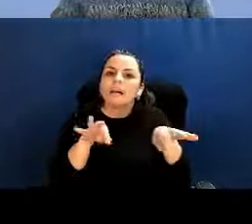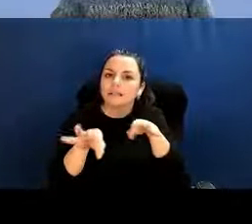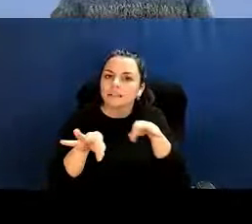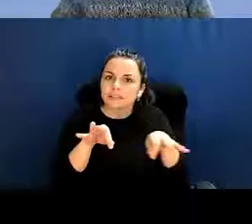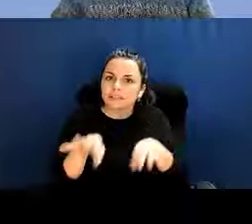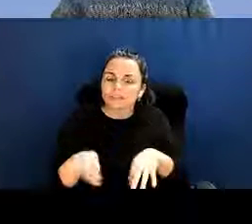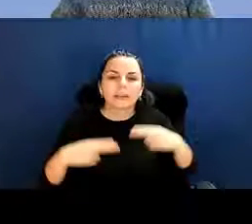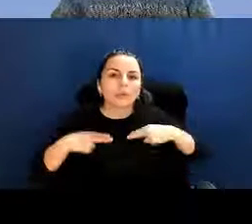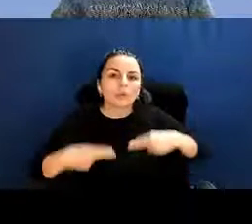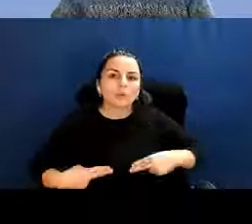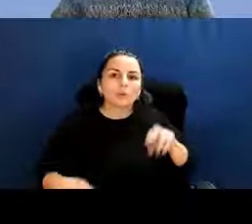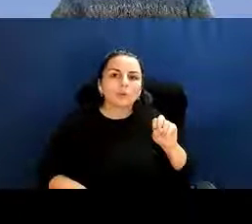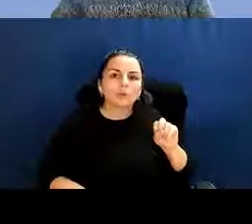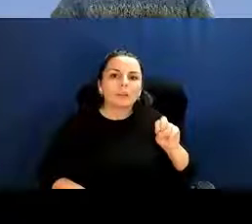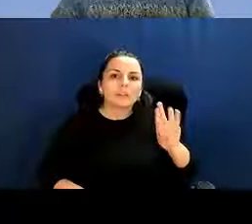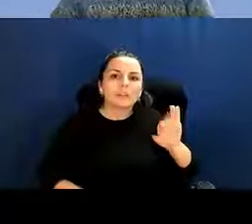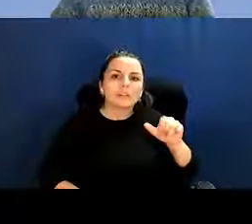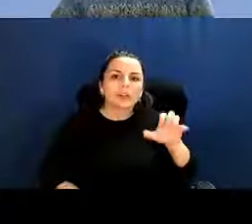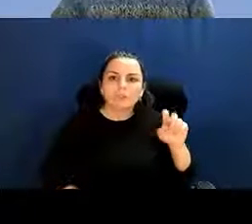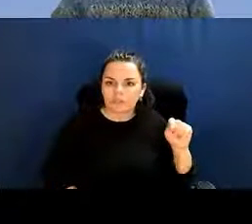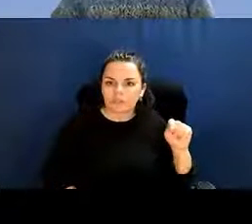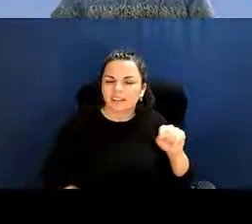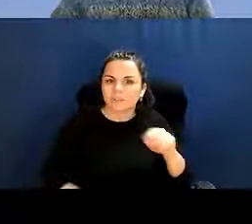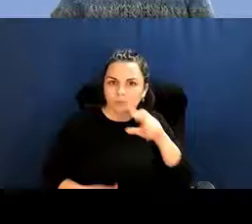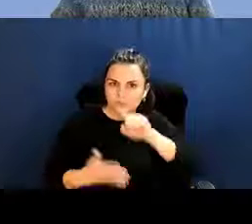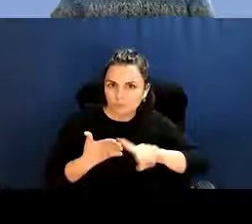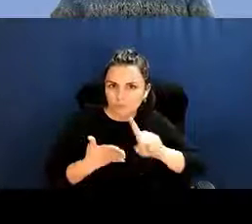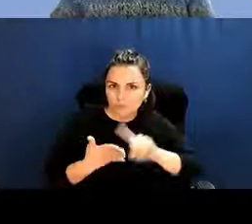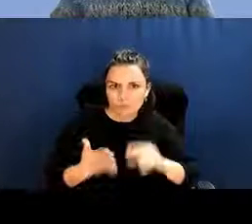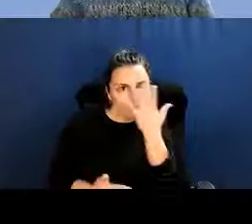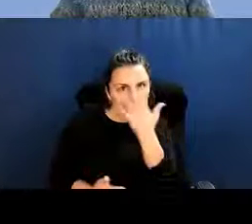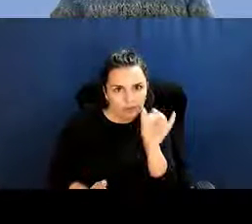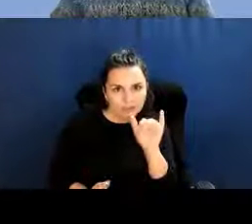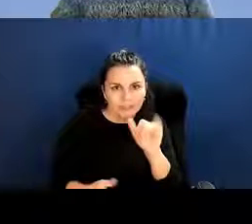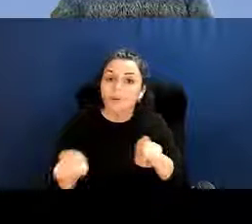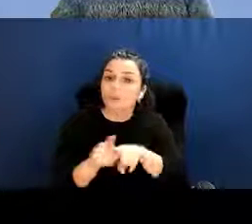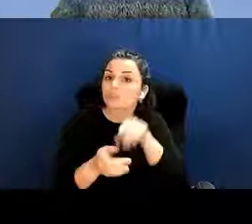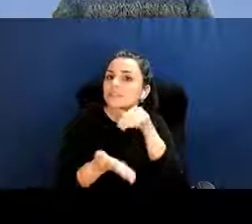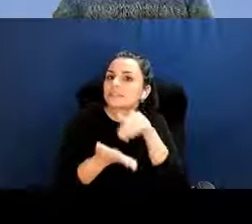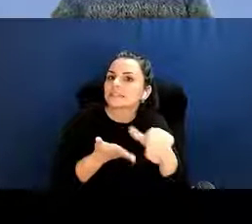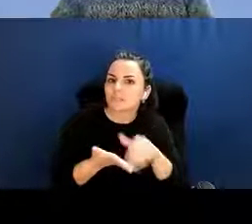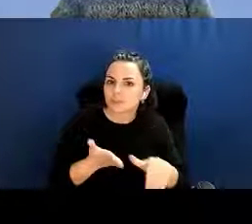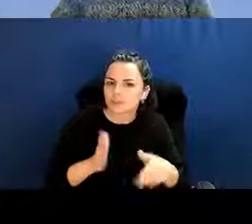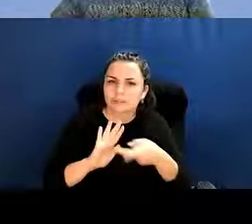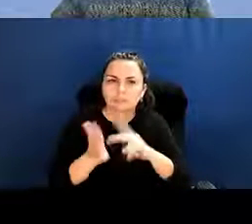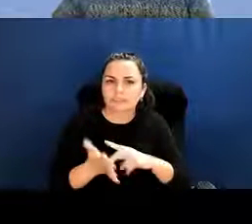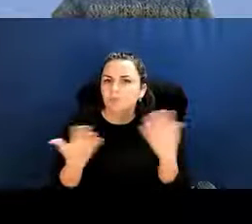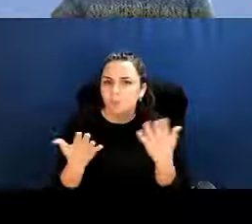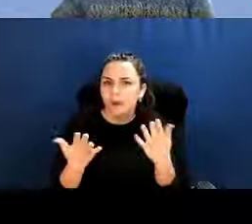and what exemption means, and I hope that that information would be really helpful for you